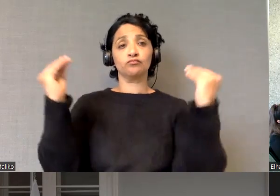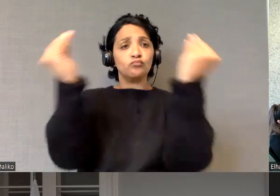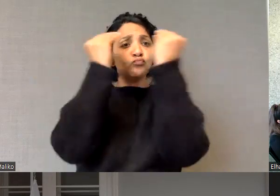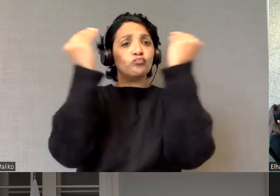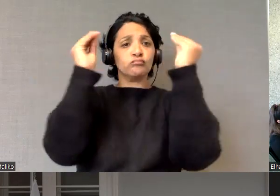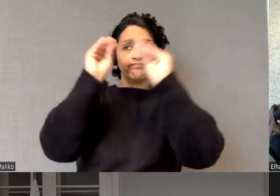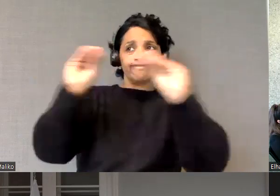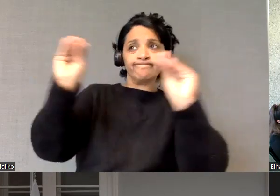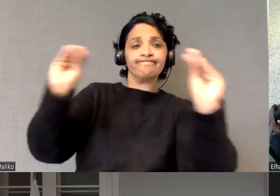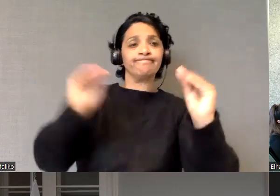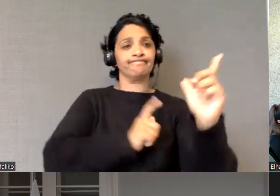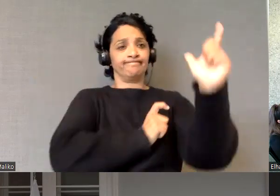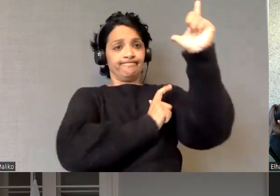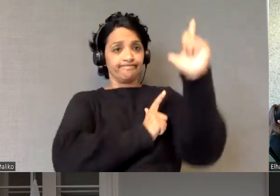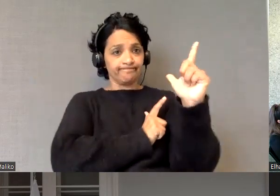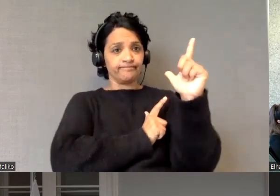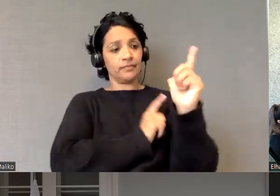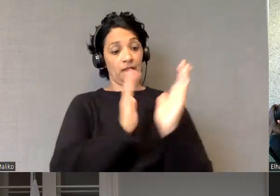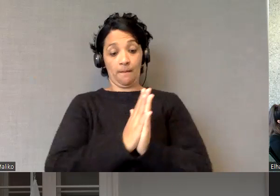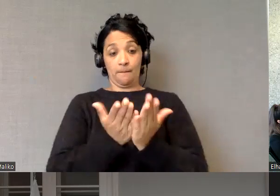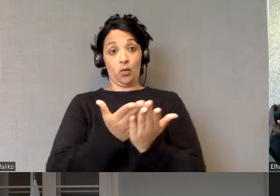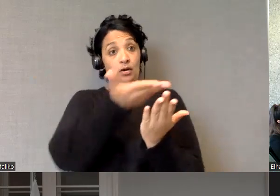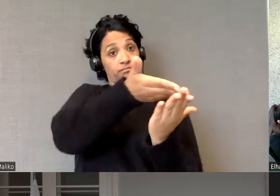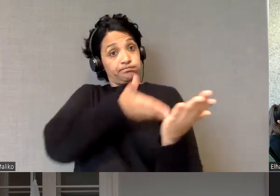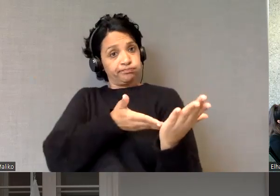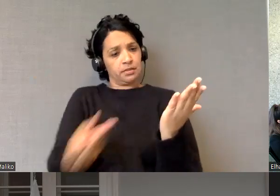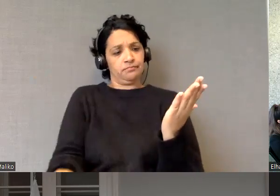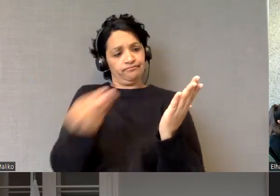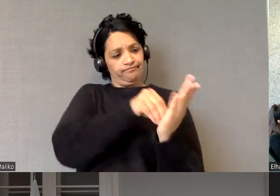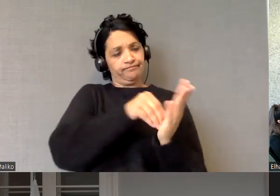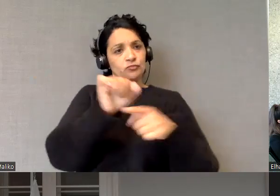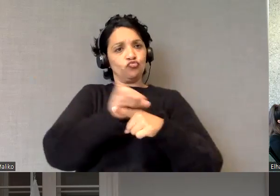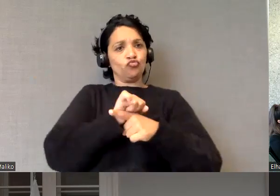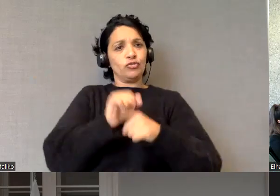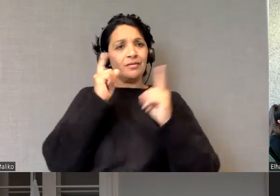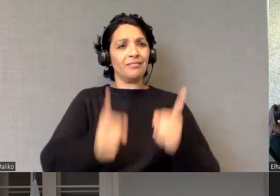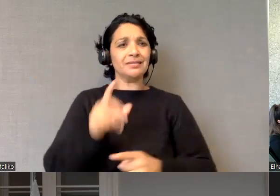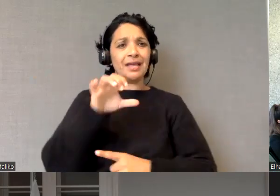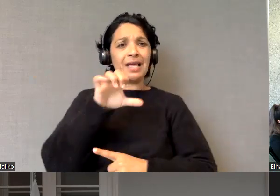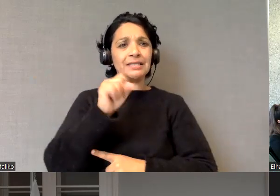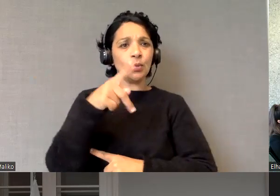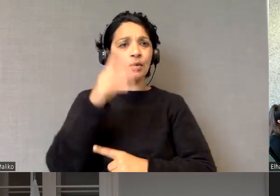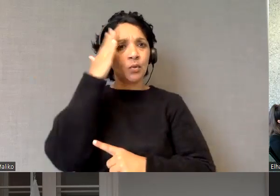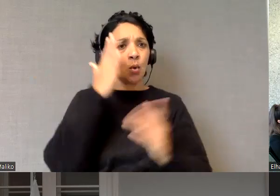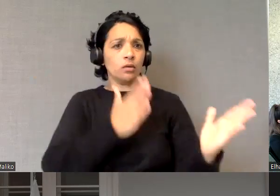bearers within the military manuals and standard operating materials and rules of engagement.